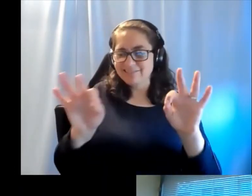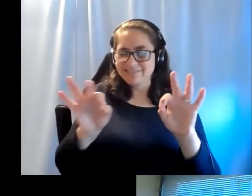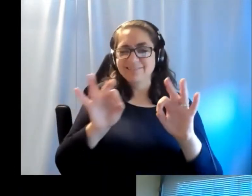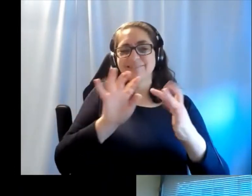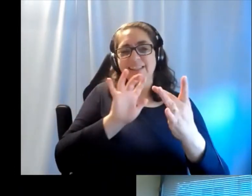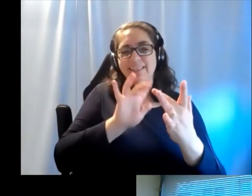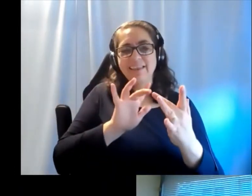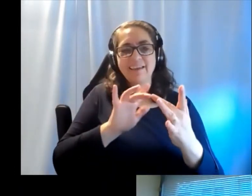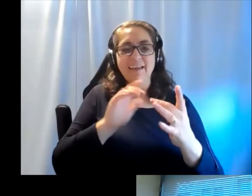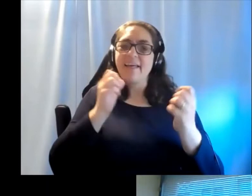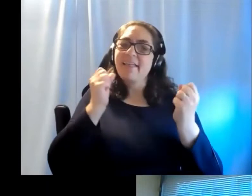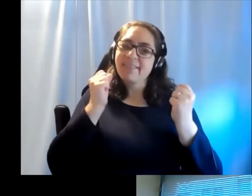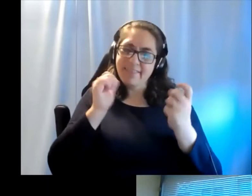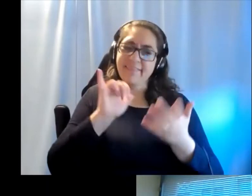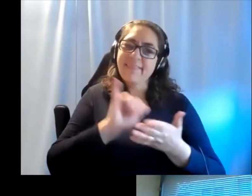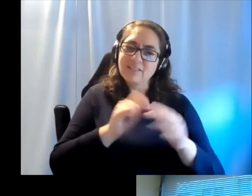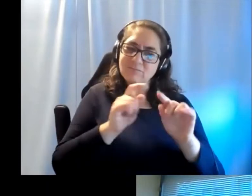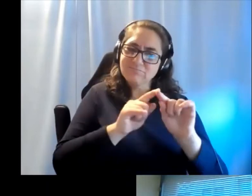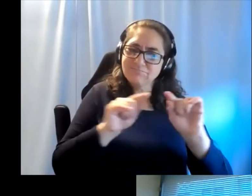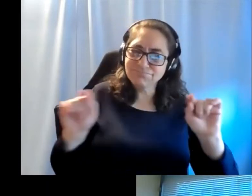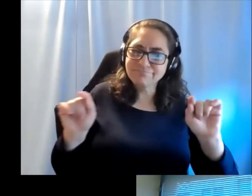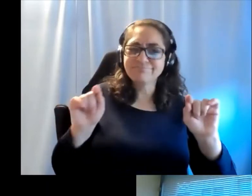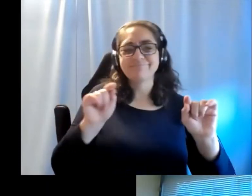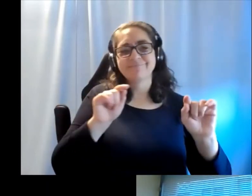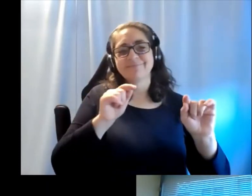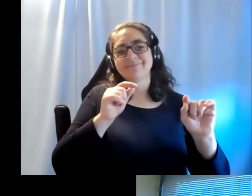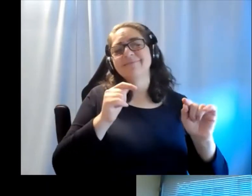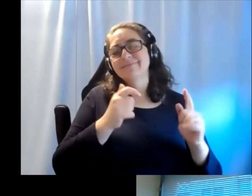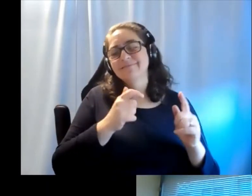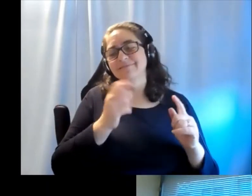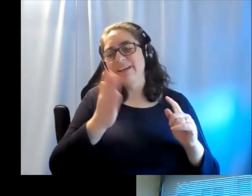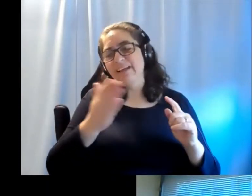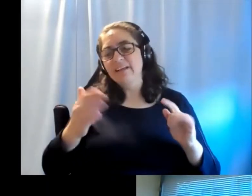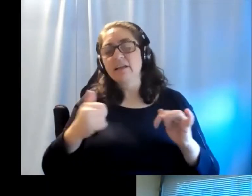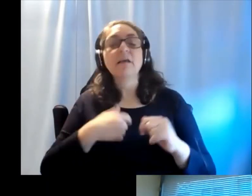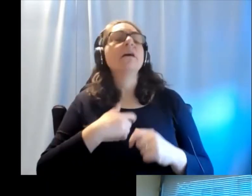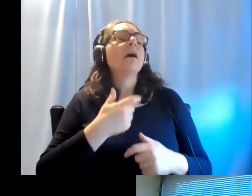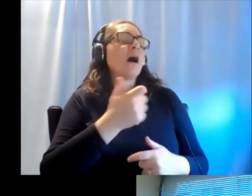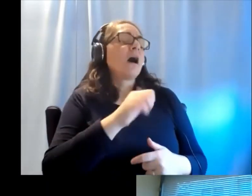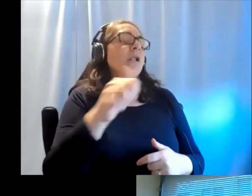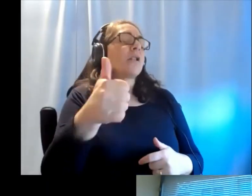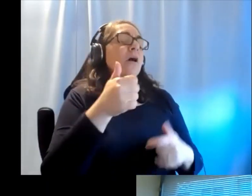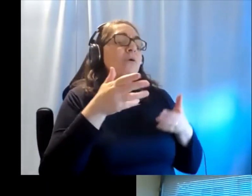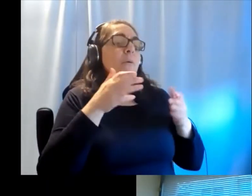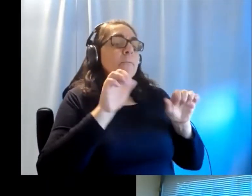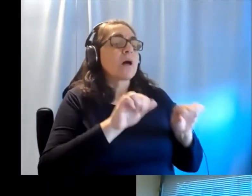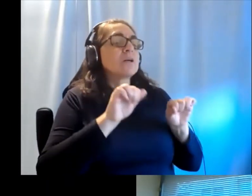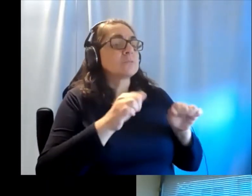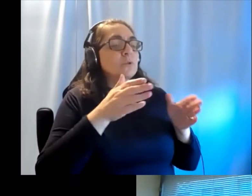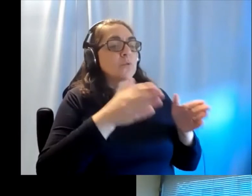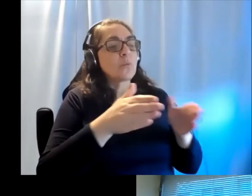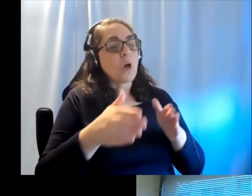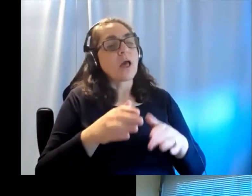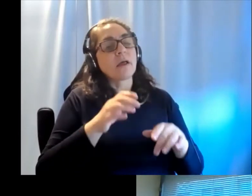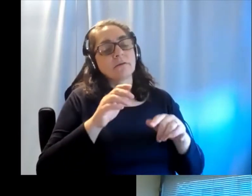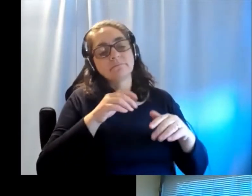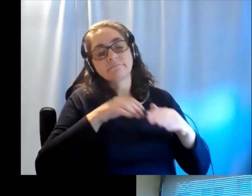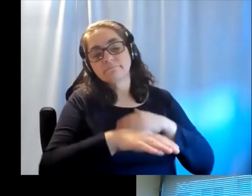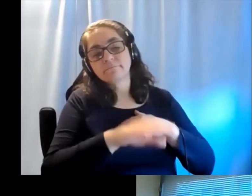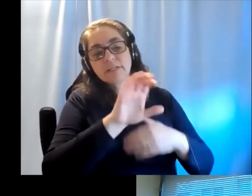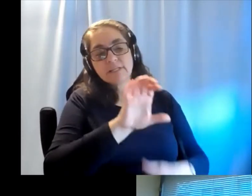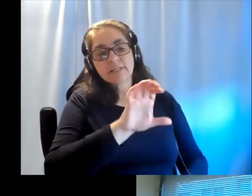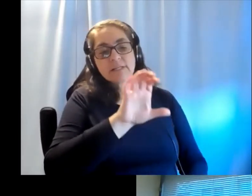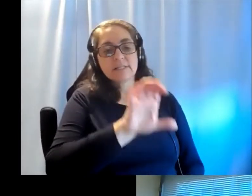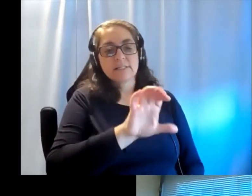John Eichwald: If you just go to CDC and put in "hearing" it will take you to a web